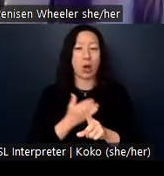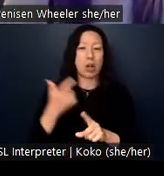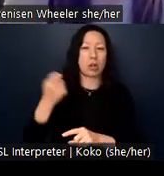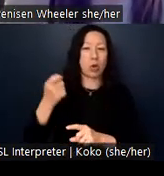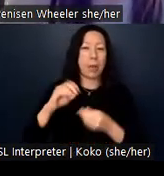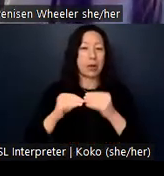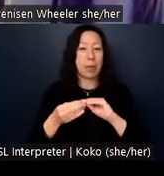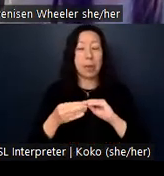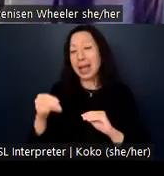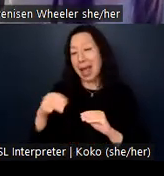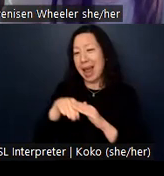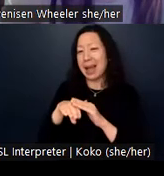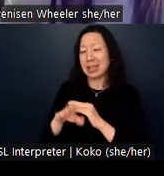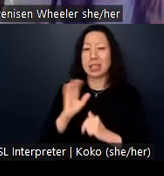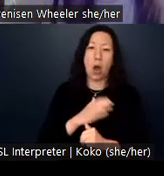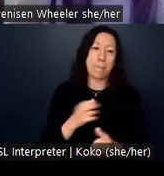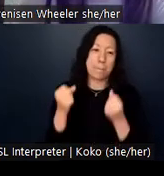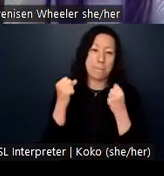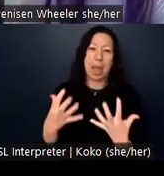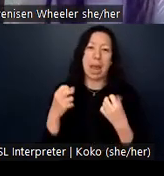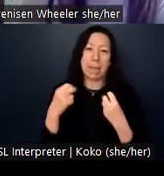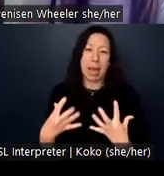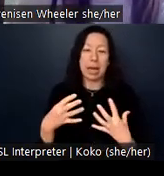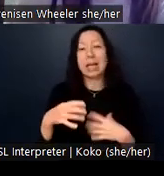and educational videos. 13:32:14 You can scan the Qr. code on the